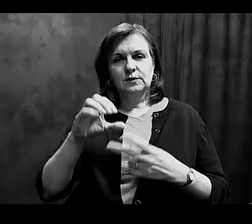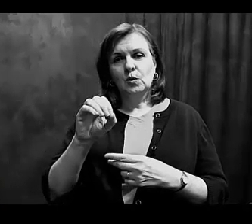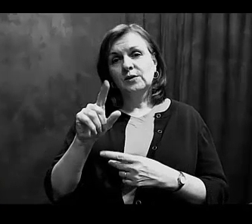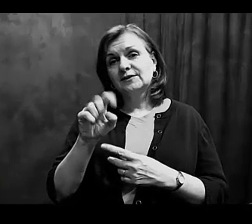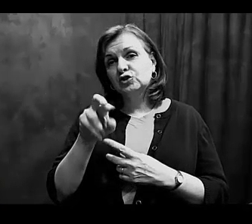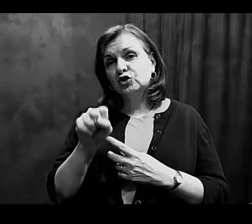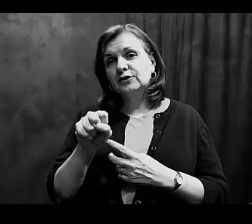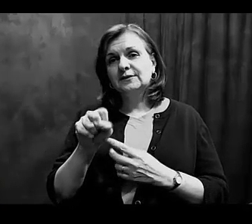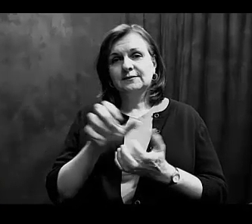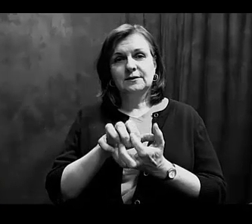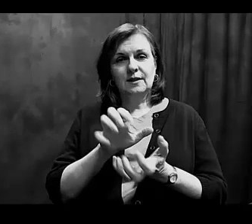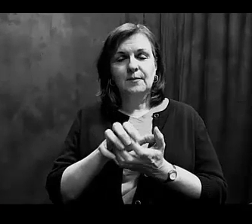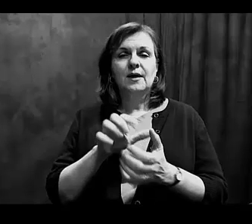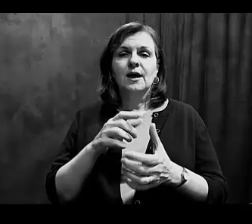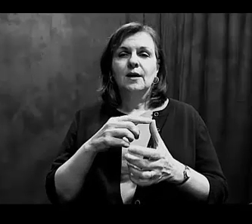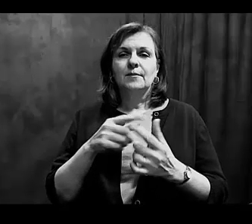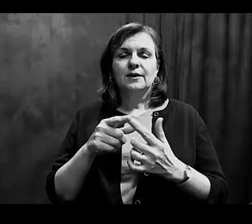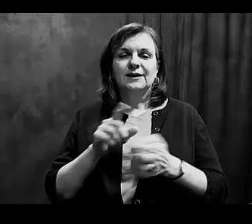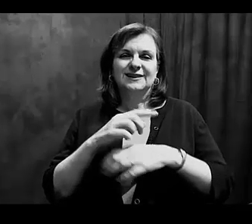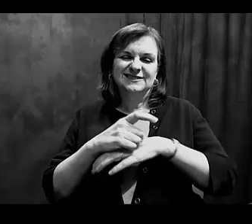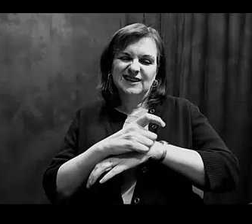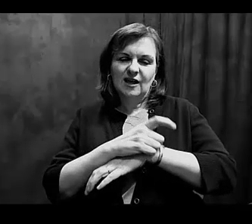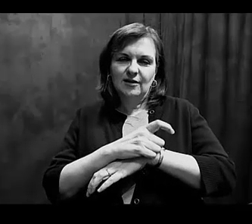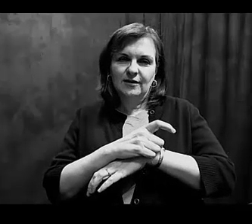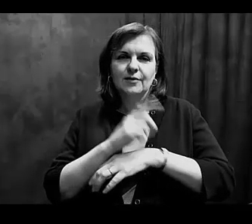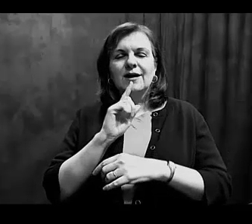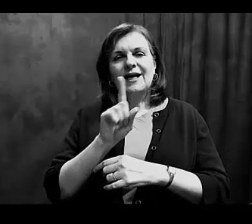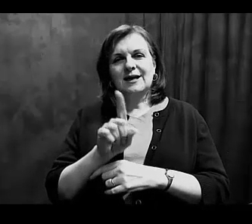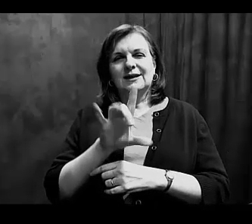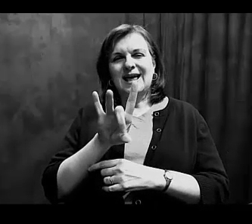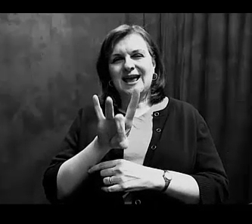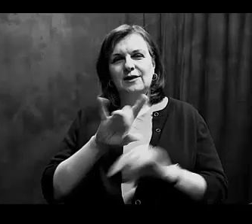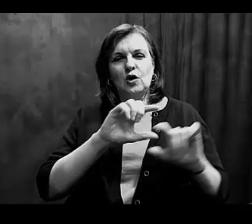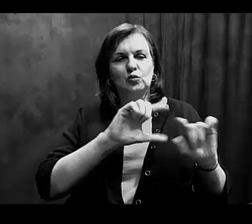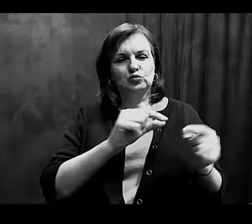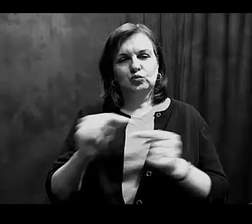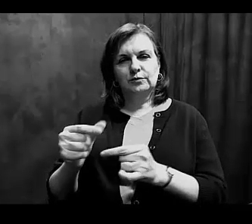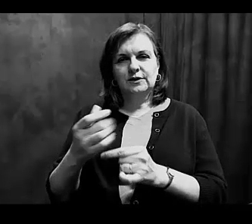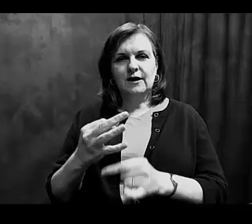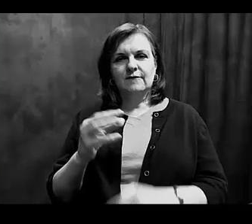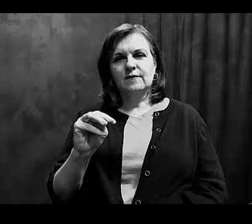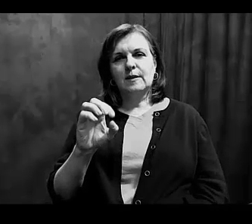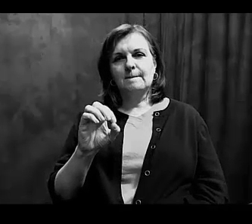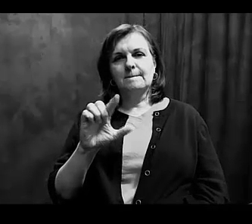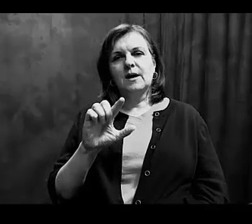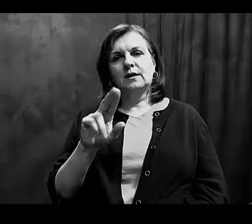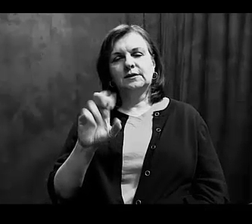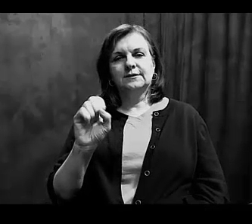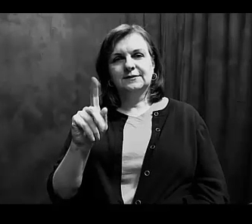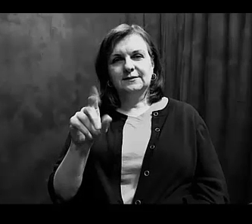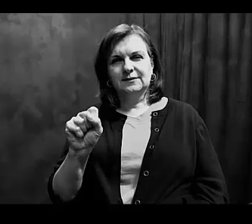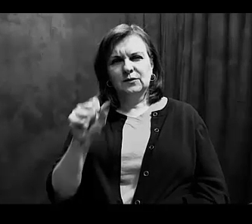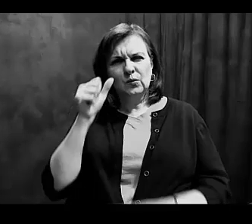but there are actually eight totall ydifferent classes of mollusks so remember